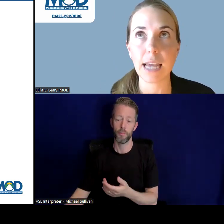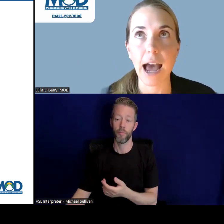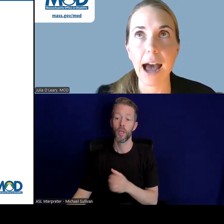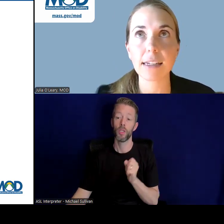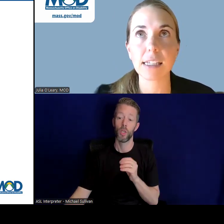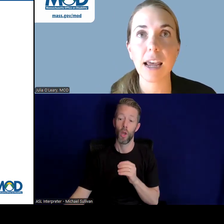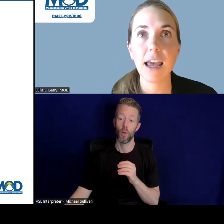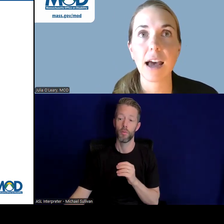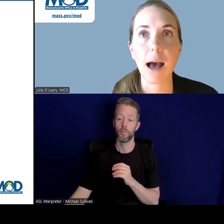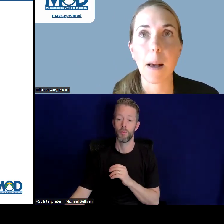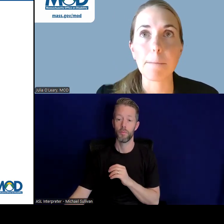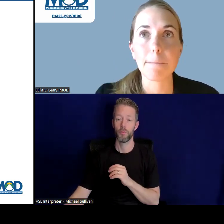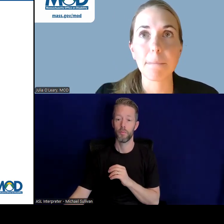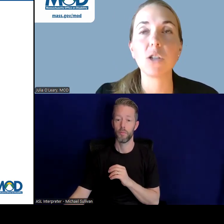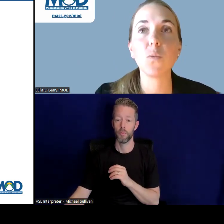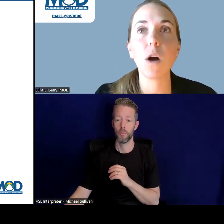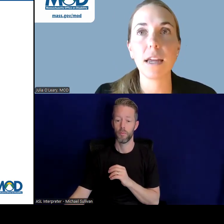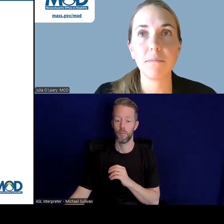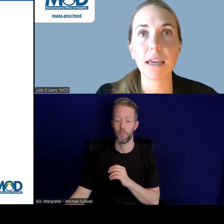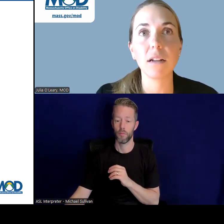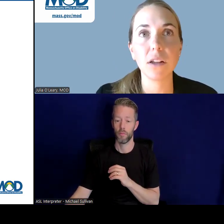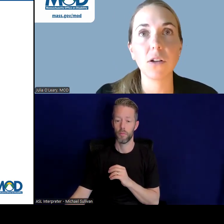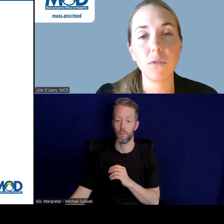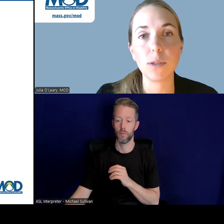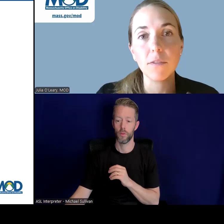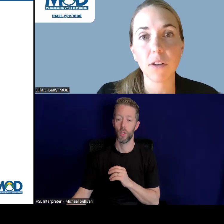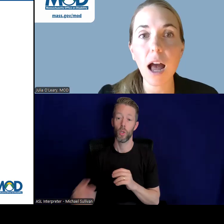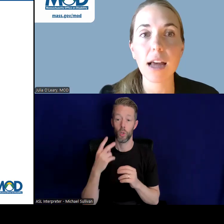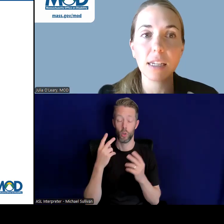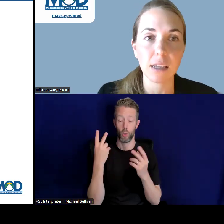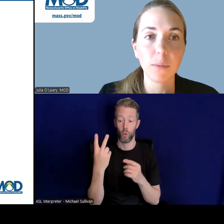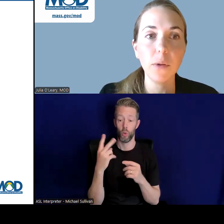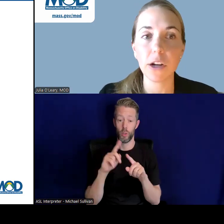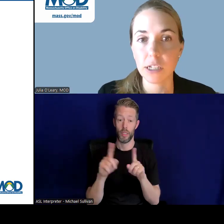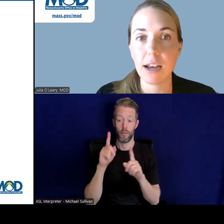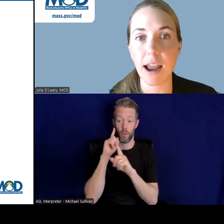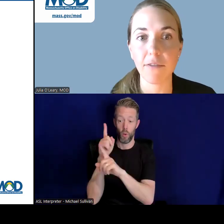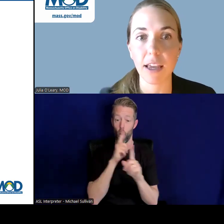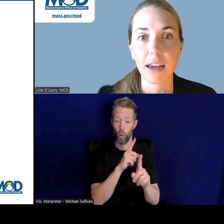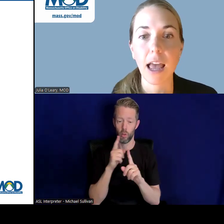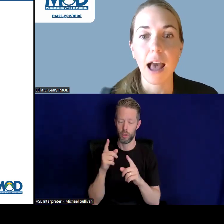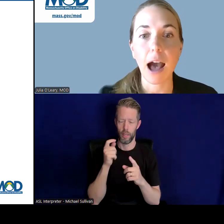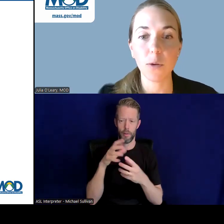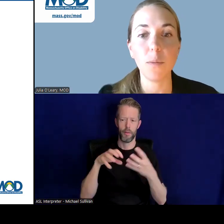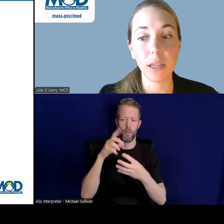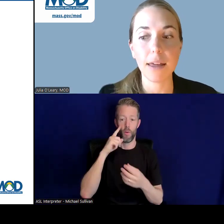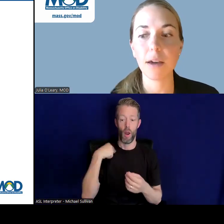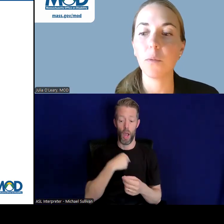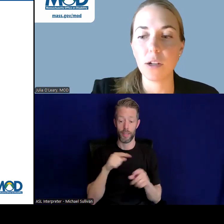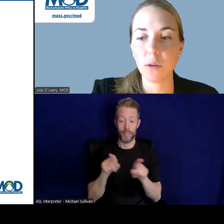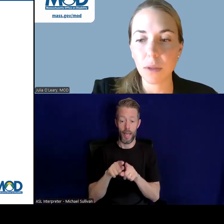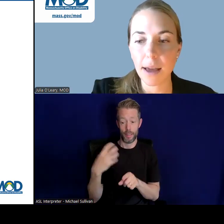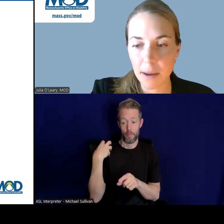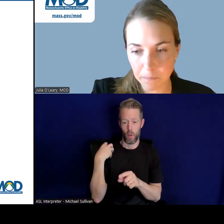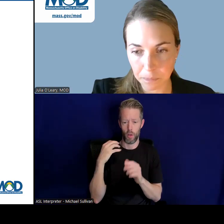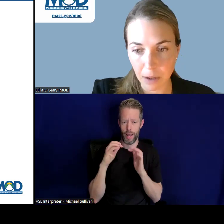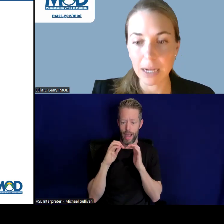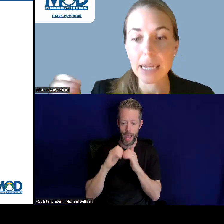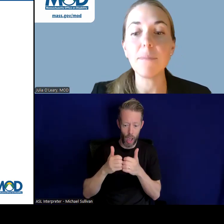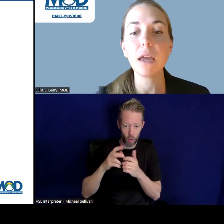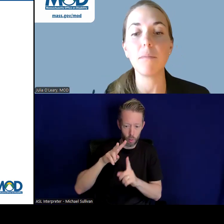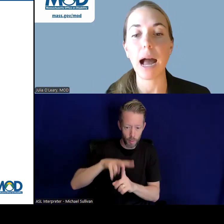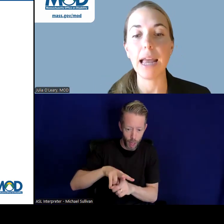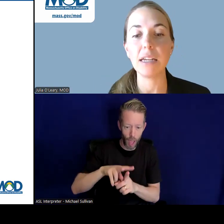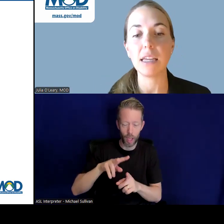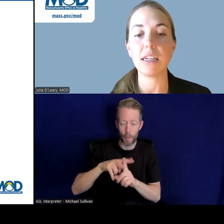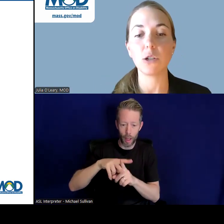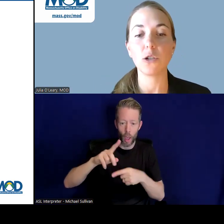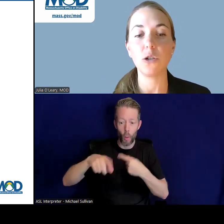I think the two different end goals of these acts is what can make it a little confusing for us as the employer to navigate how to apply them and when to apply them.